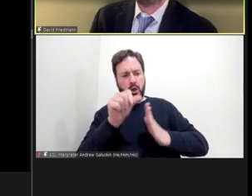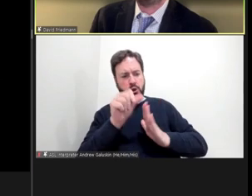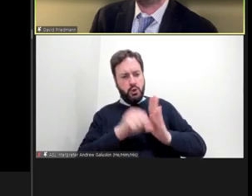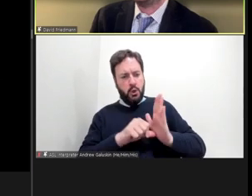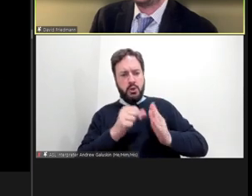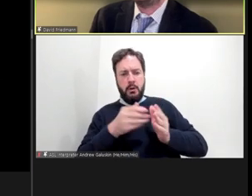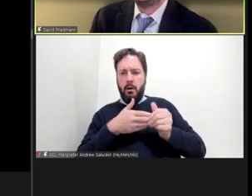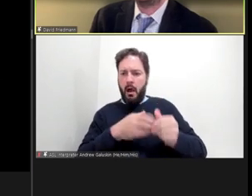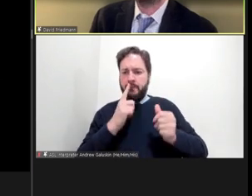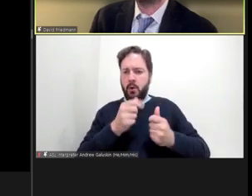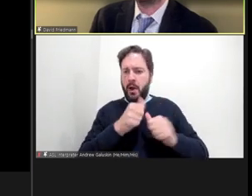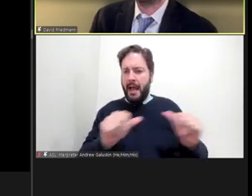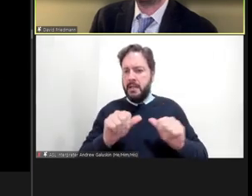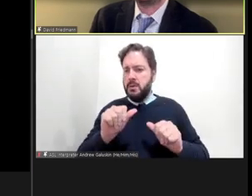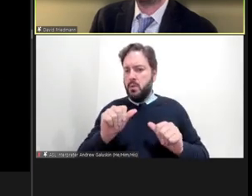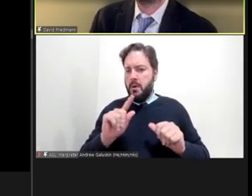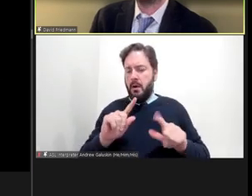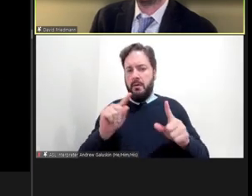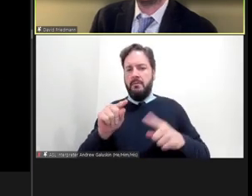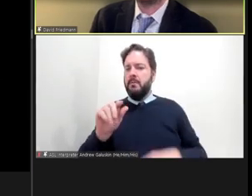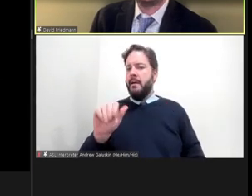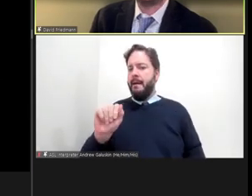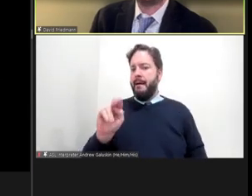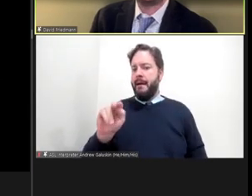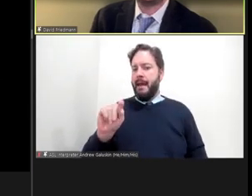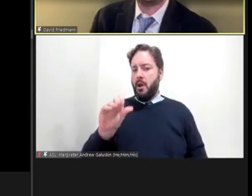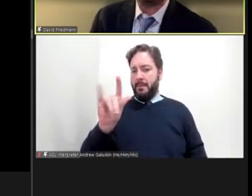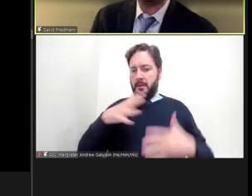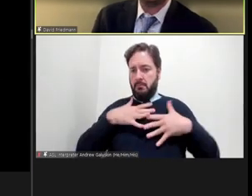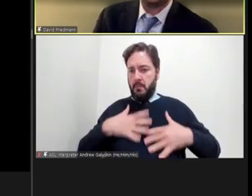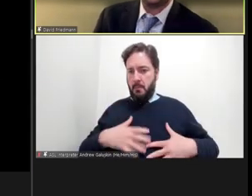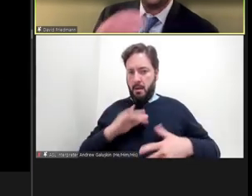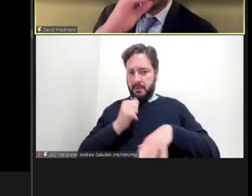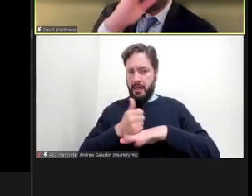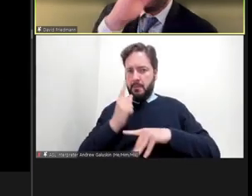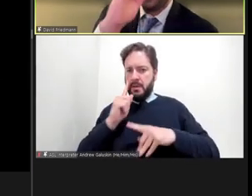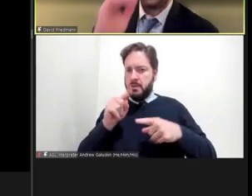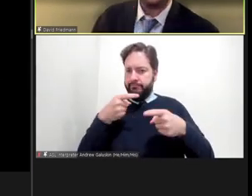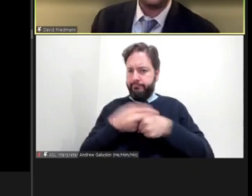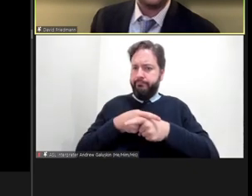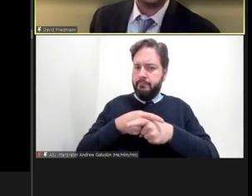abnormal anatomy if something like surgery is being considered to treat the hearing loss.